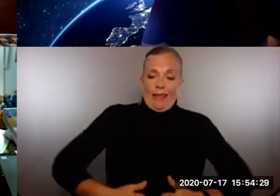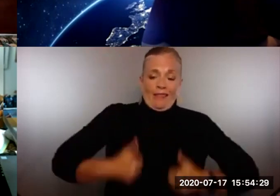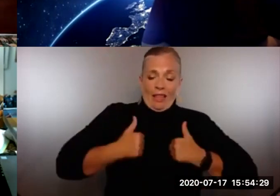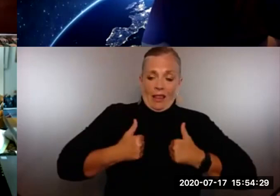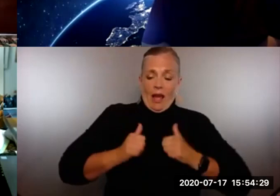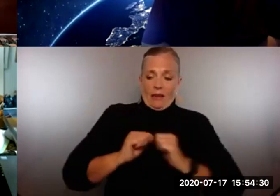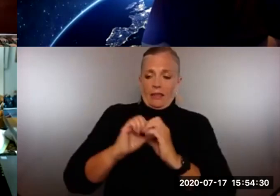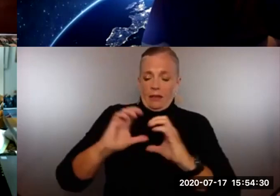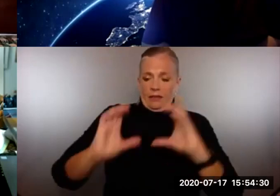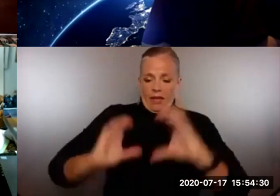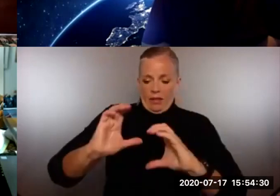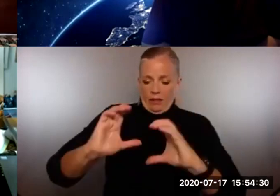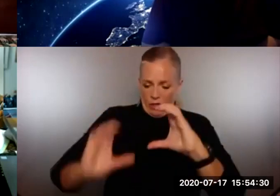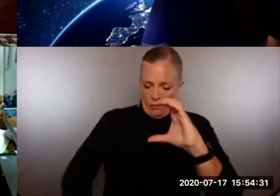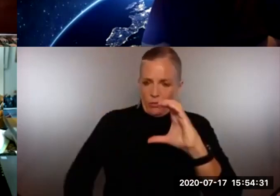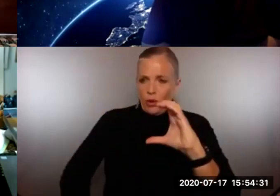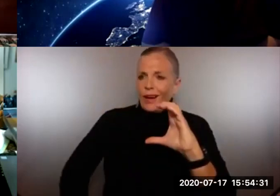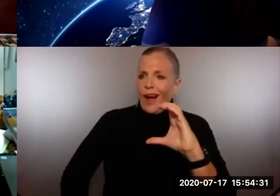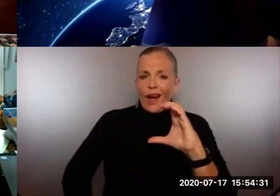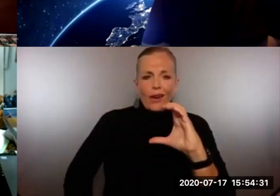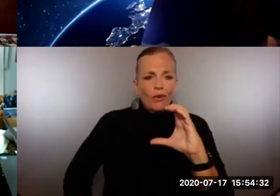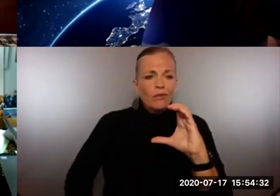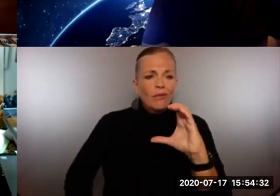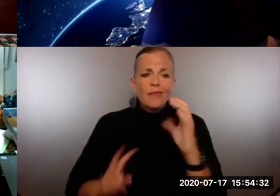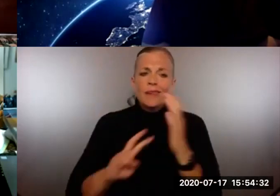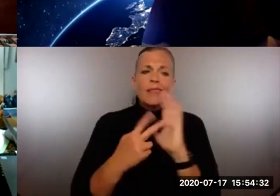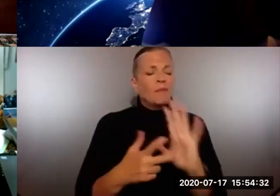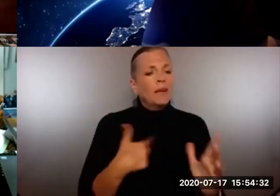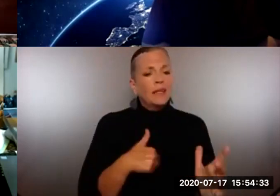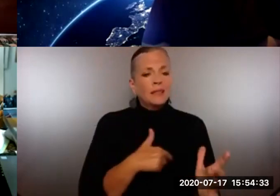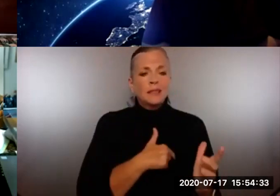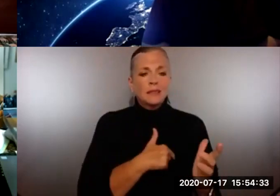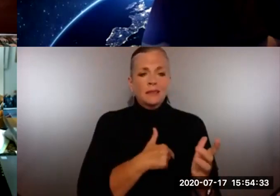the real opportunity, and the tools